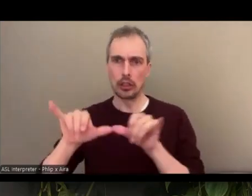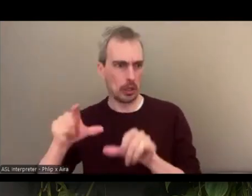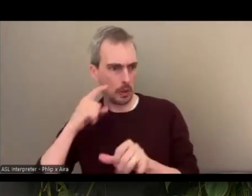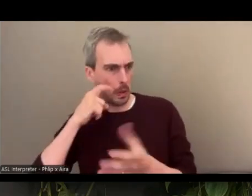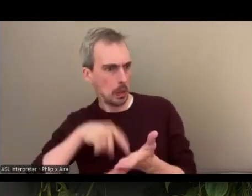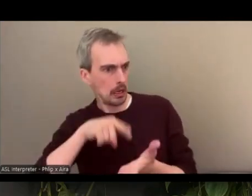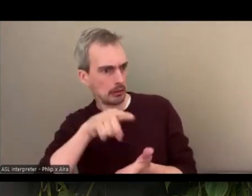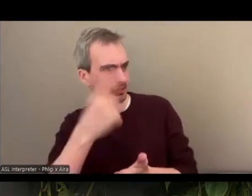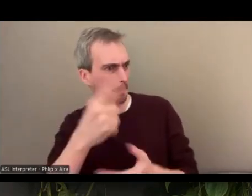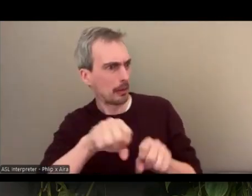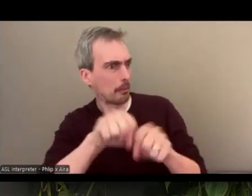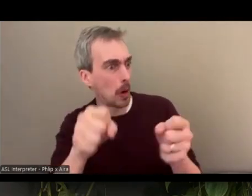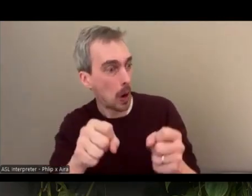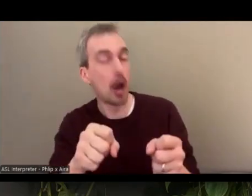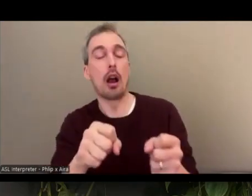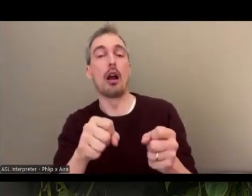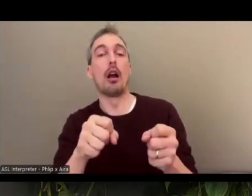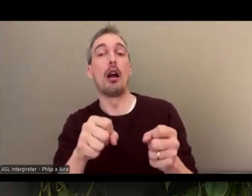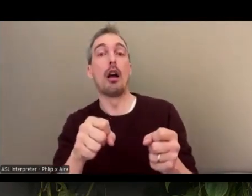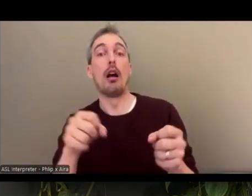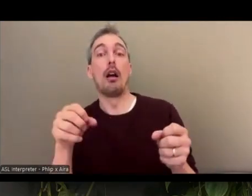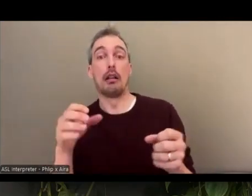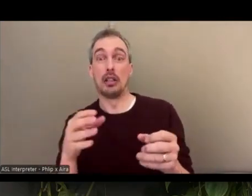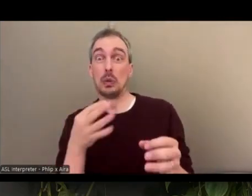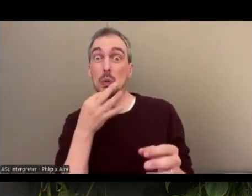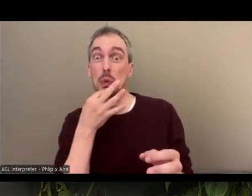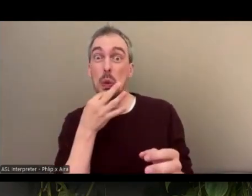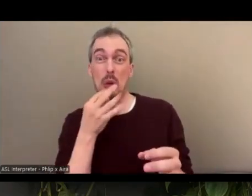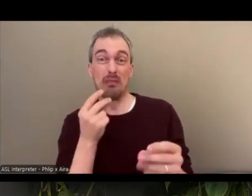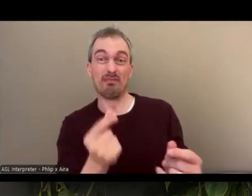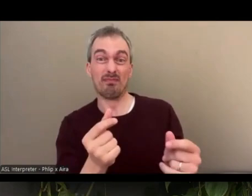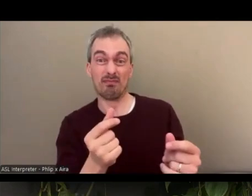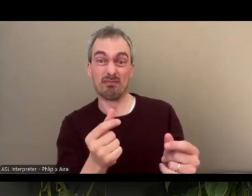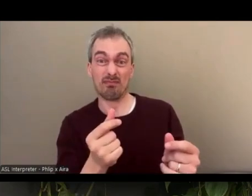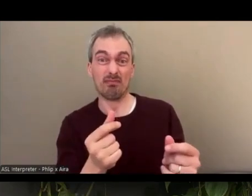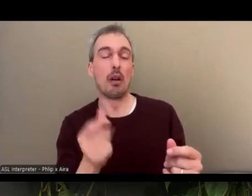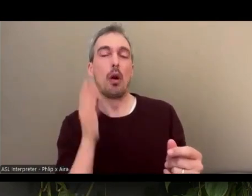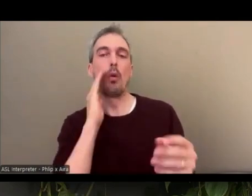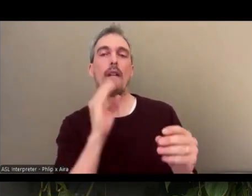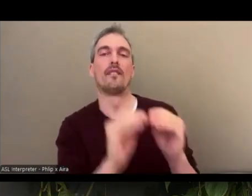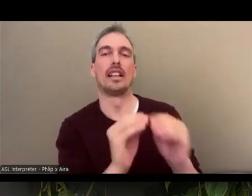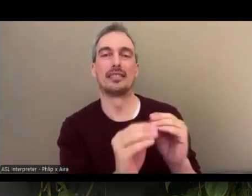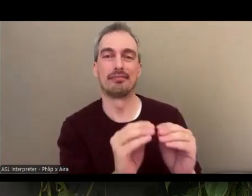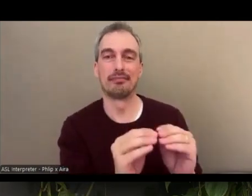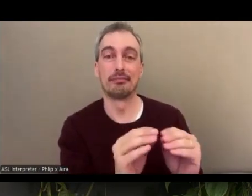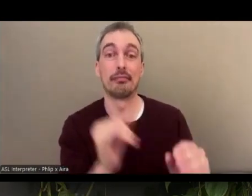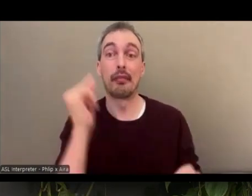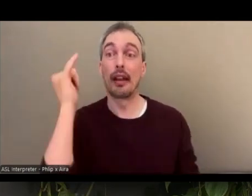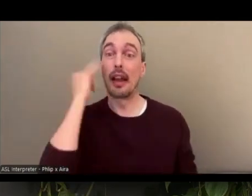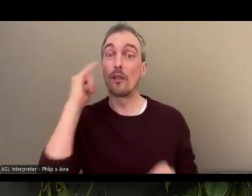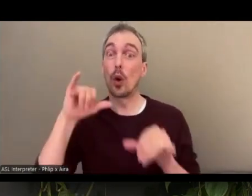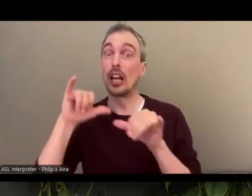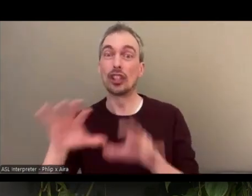You find out something that you shipped six months ago is broken. You've moved on. Users have been living with the bug for months.